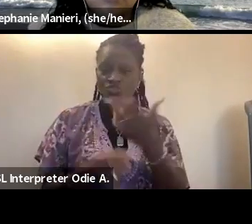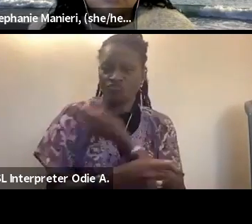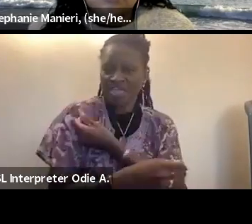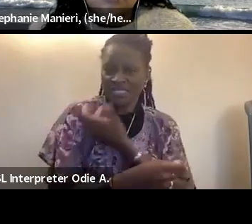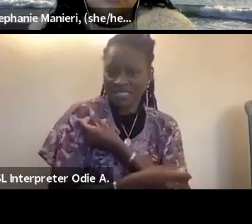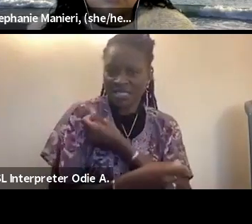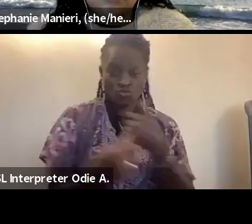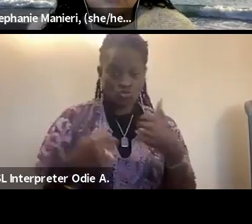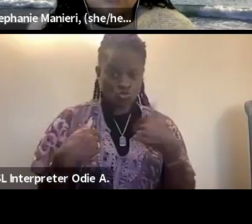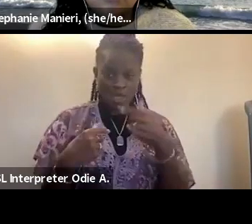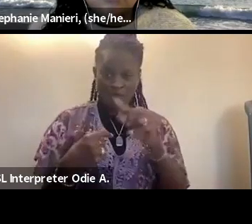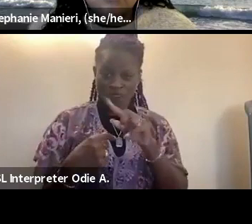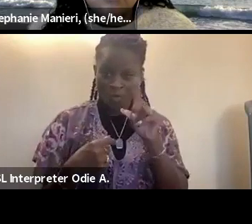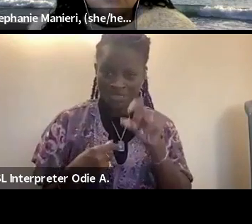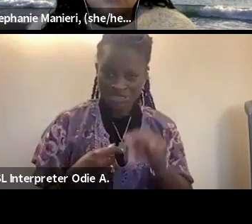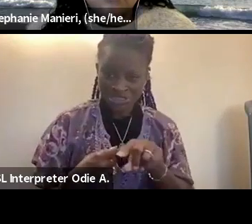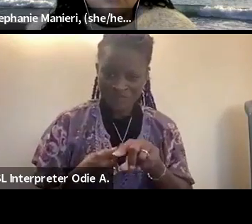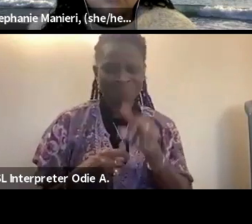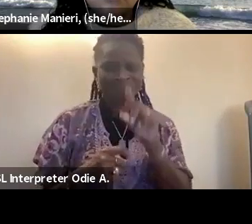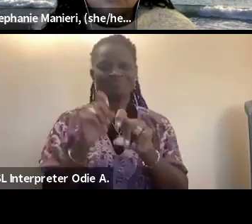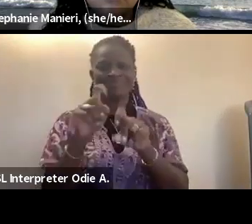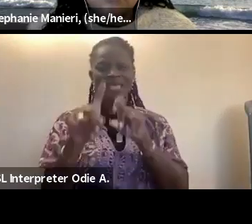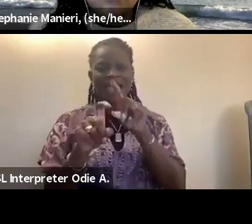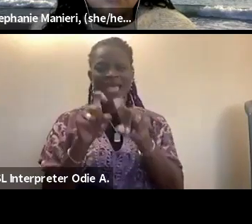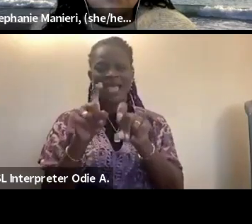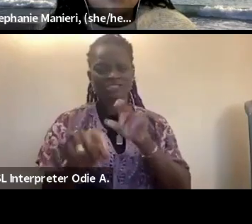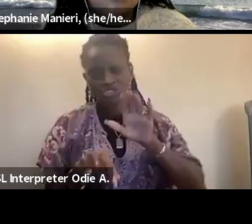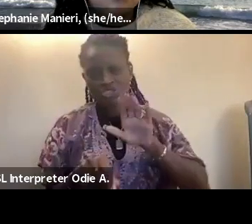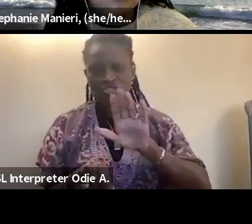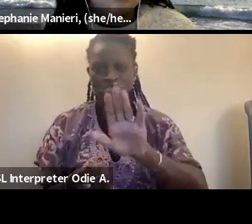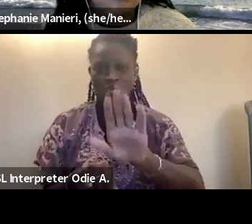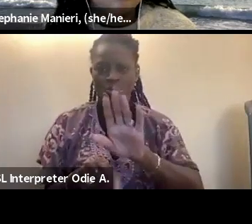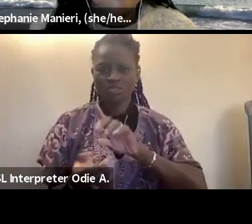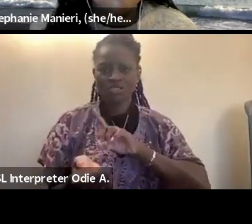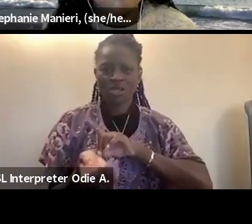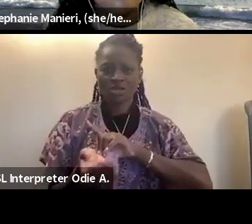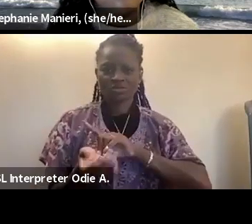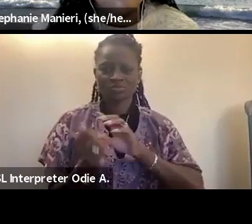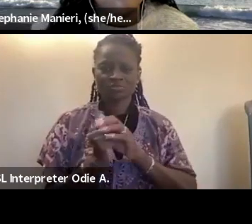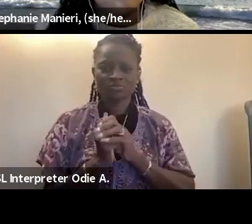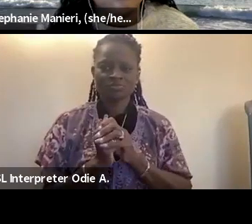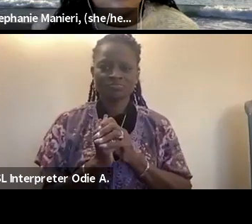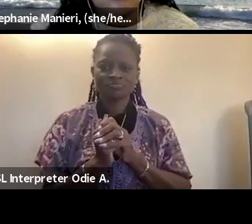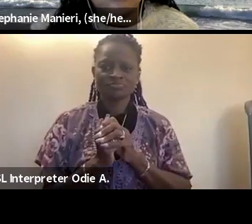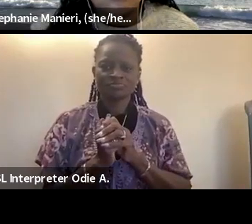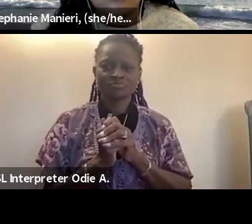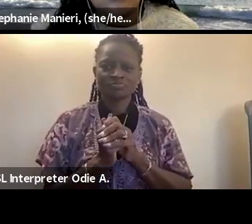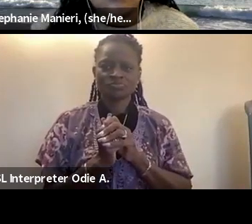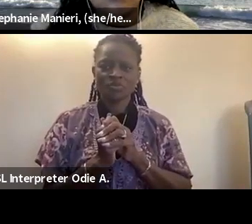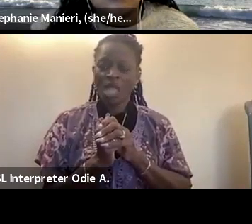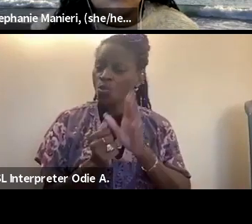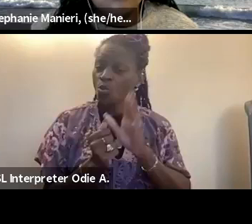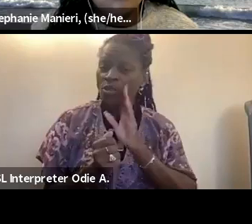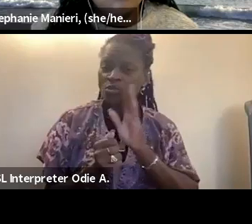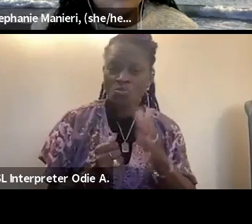follow up with their health care providers to get those questions answered. And as Paul mentioned, we will be having a number of educational sessions